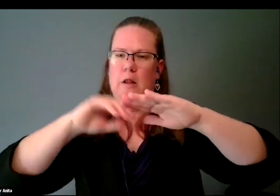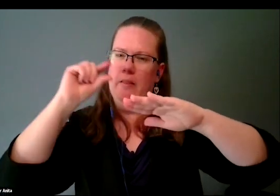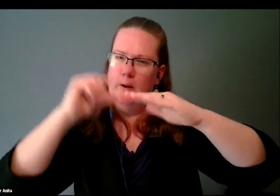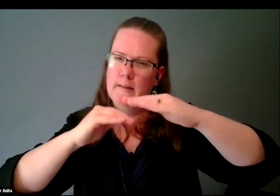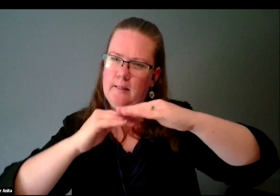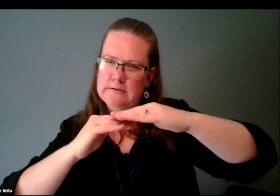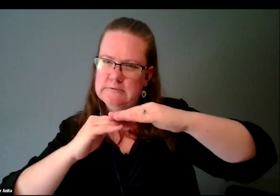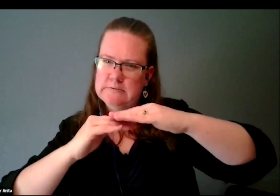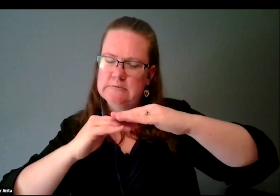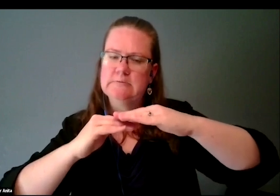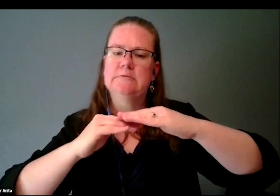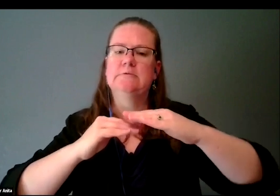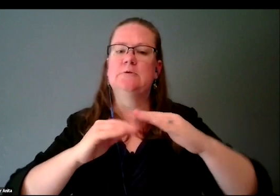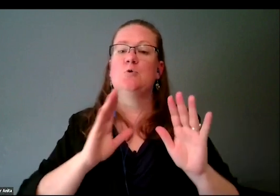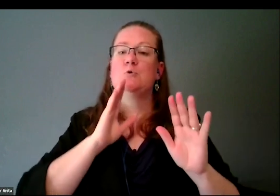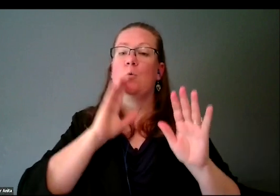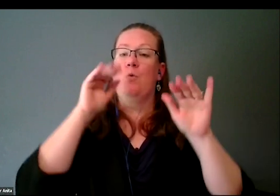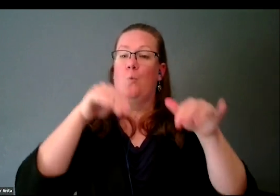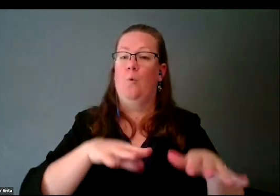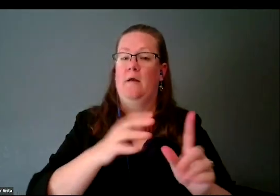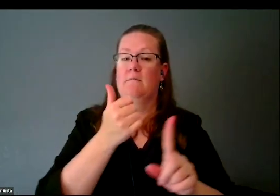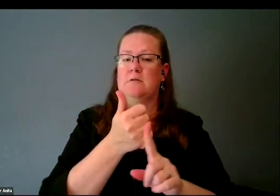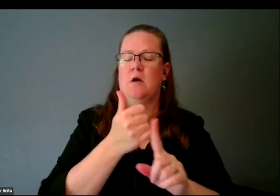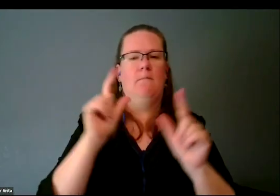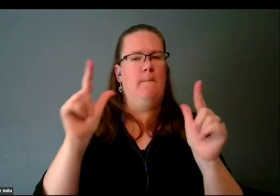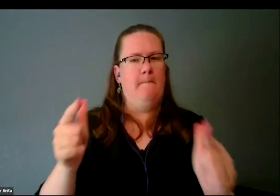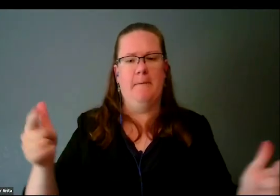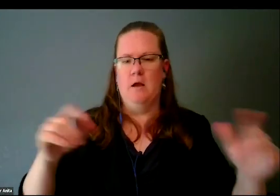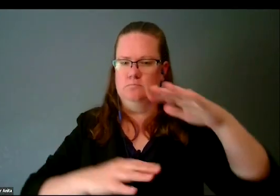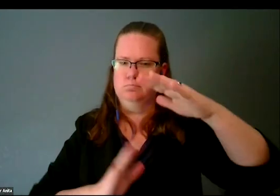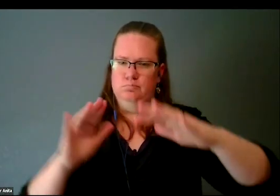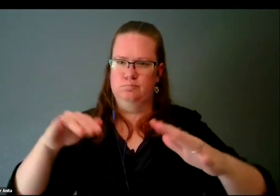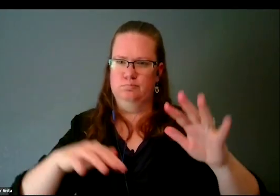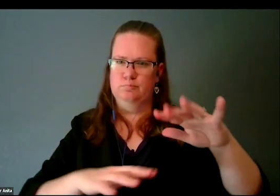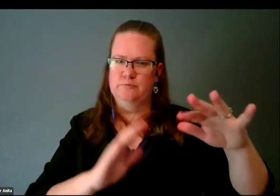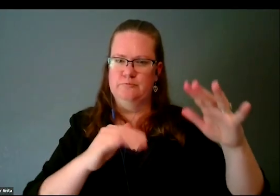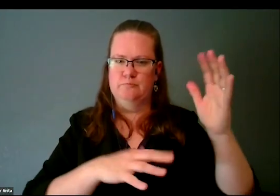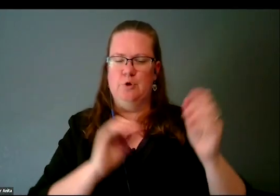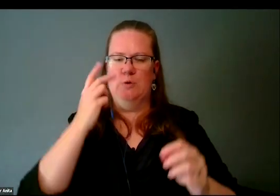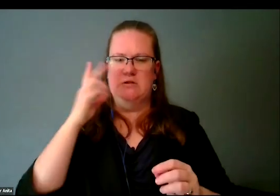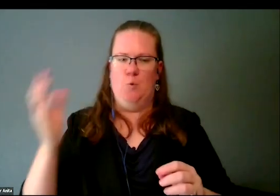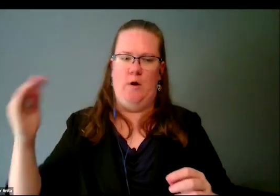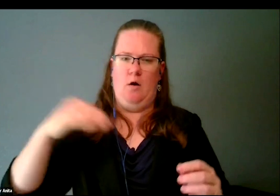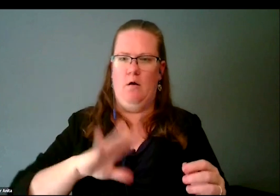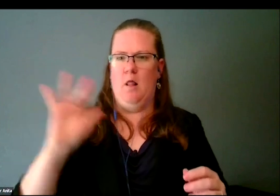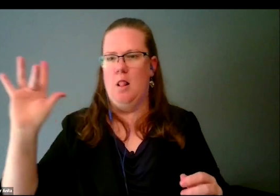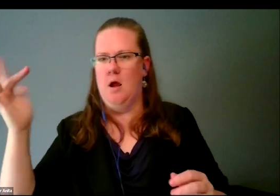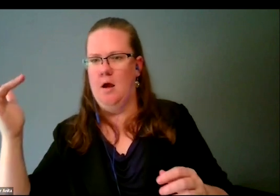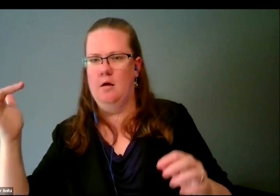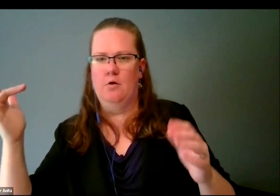The wave itself is one big cohesive element, but you can see where the light and dark takeover from each other.